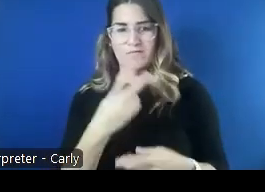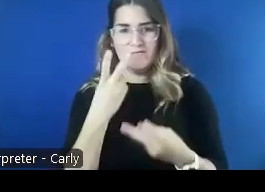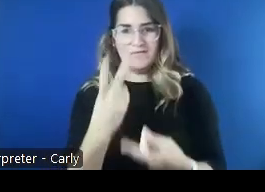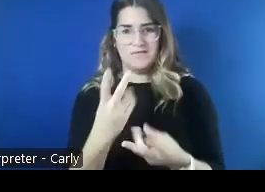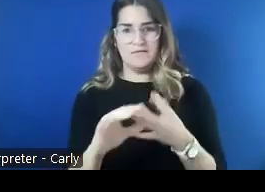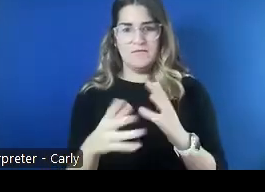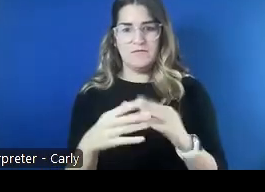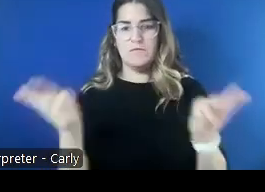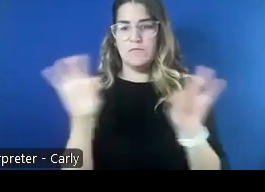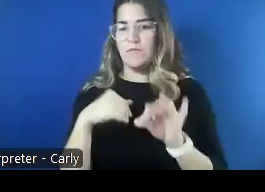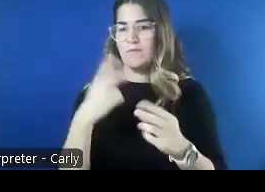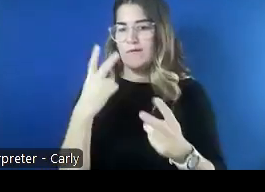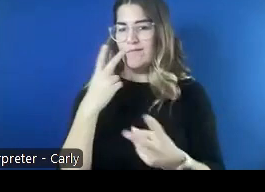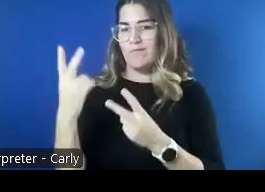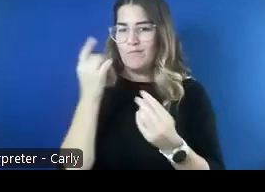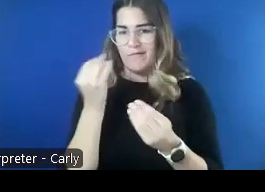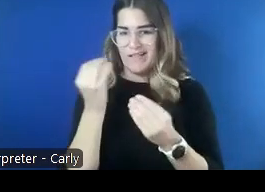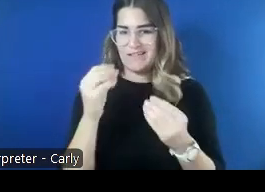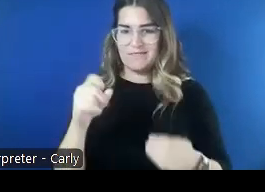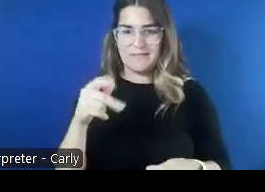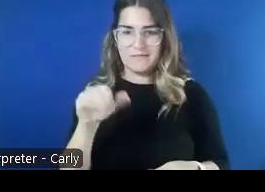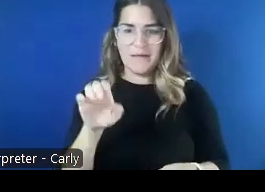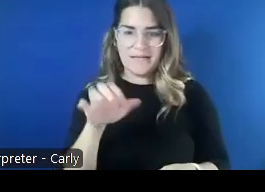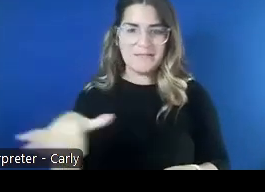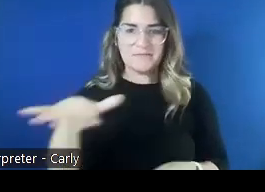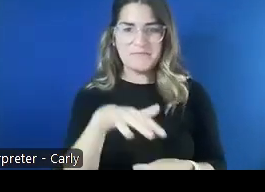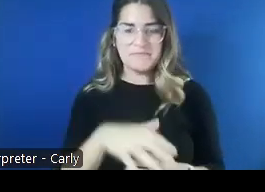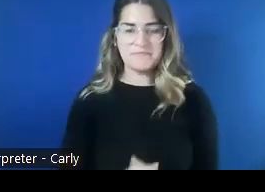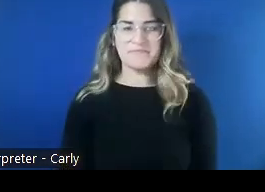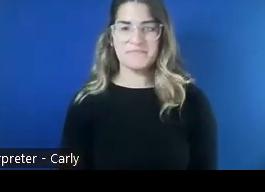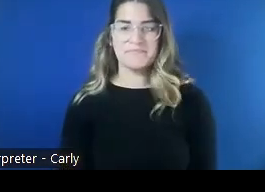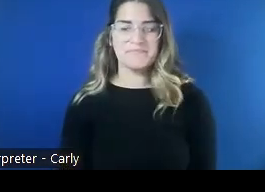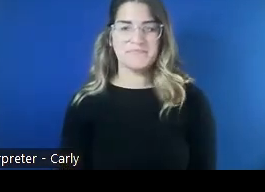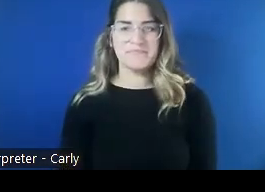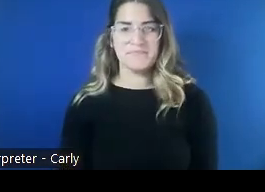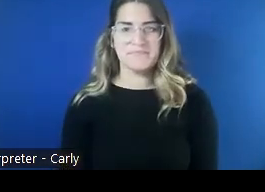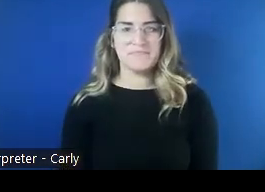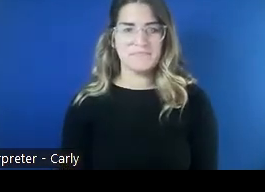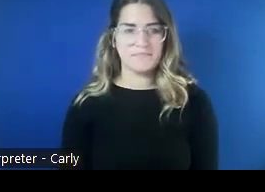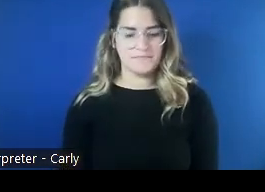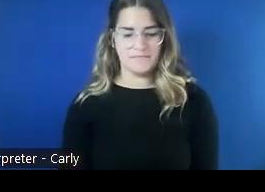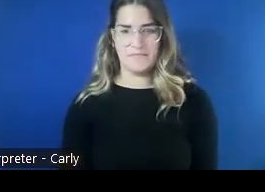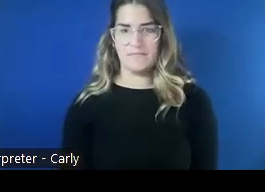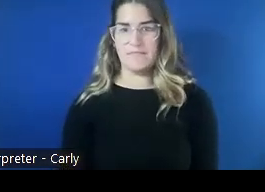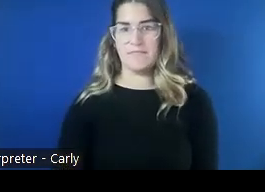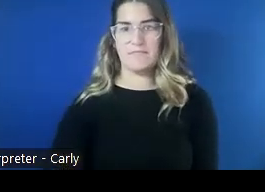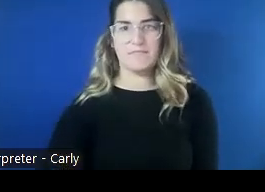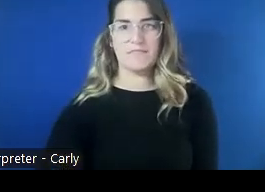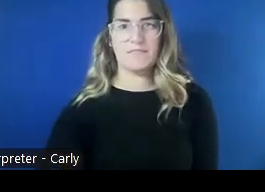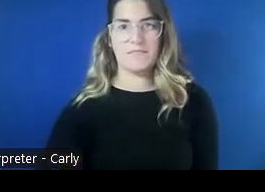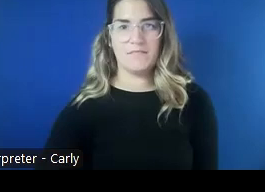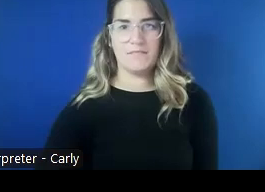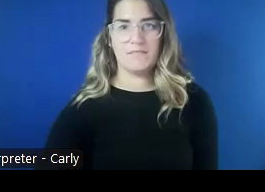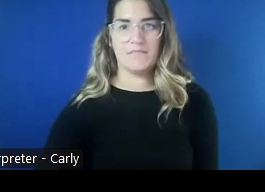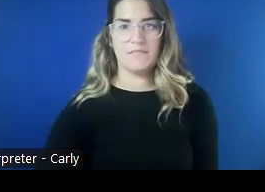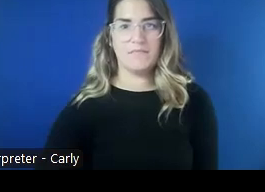spaces all right so the things we're actually going to talk about today start next we do have